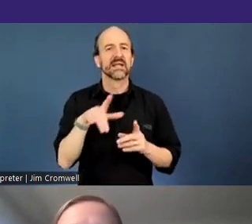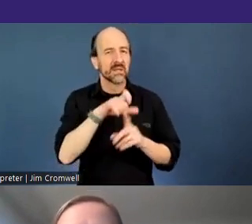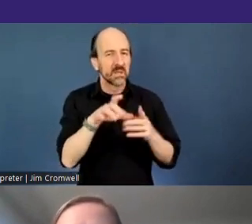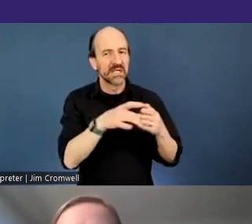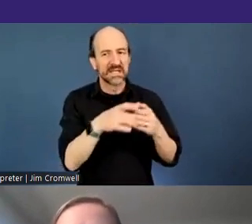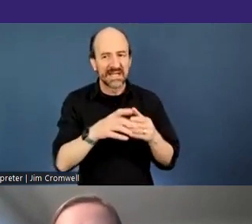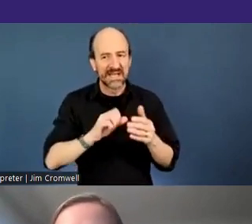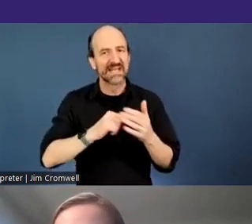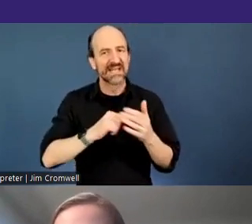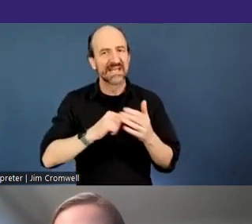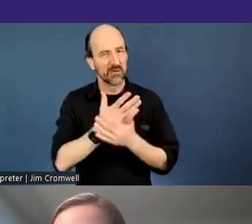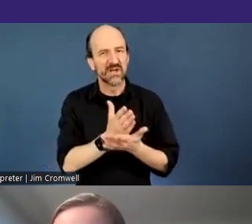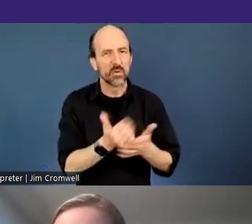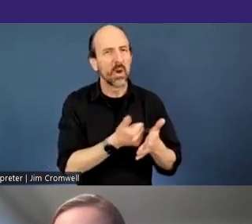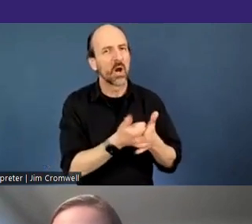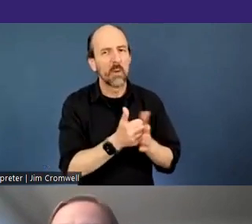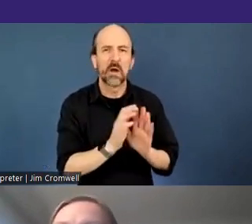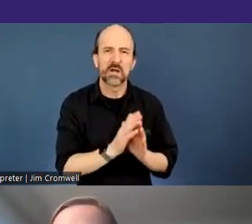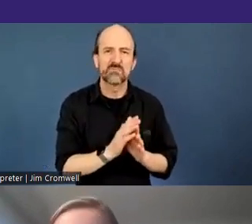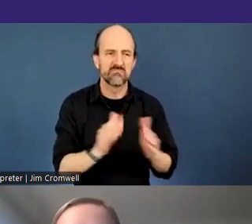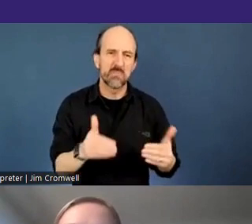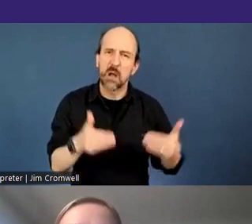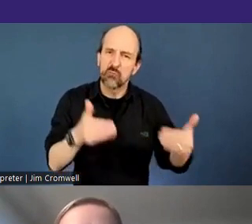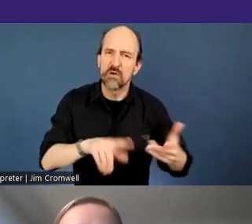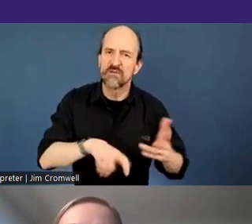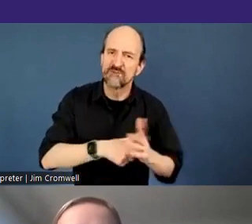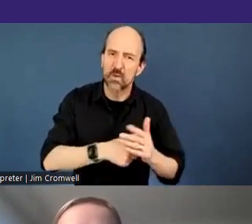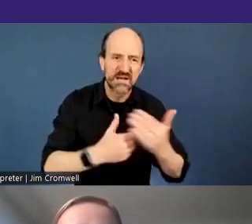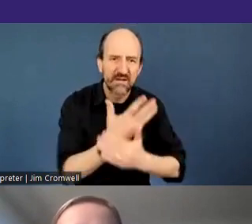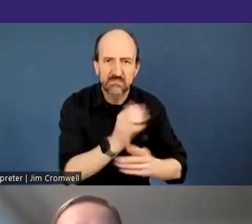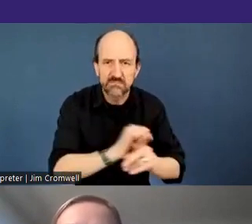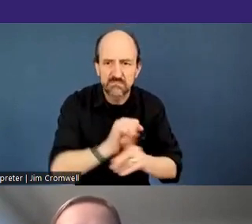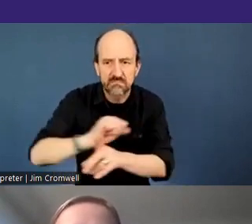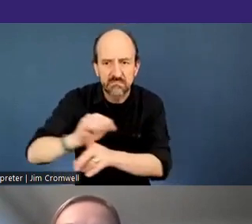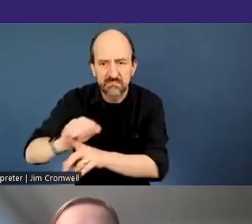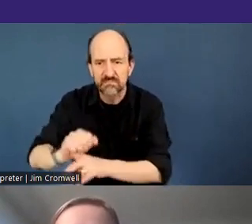approach to development and is currently implemented across different sectors and